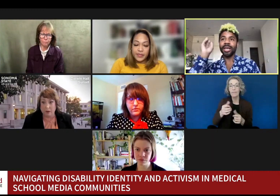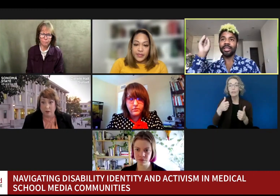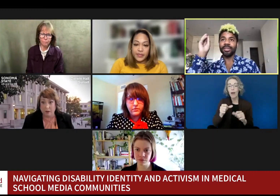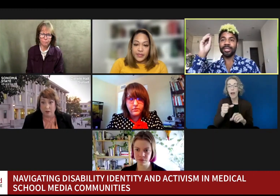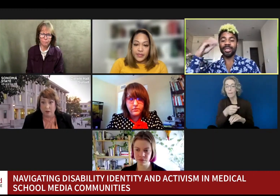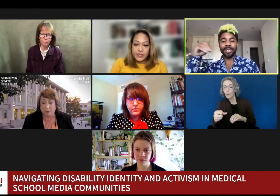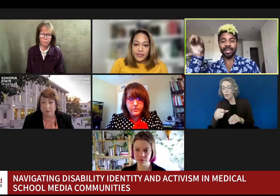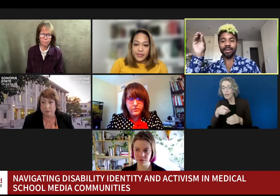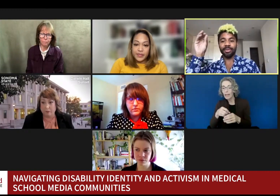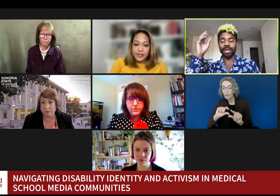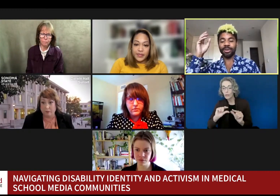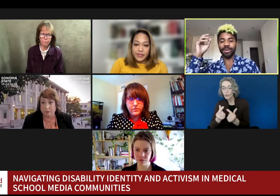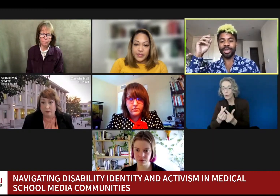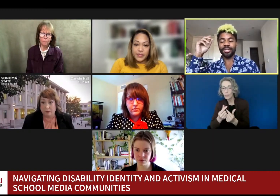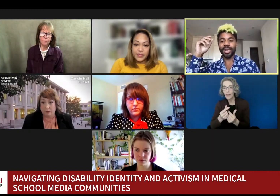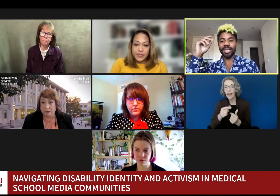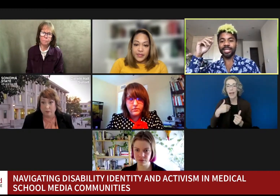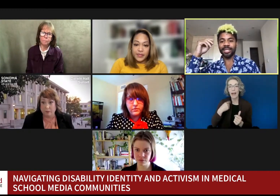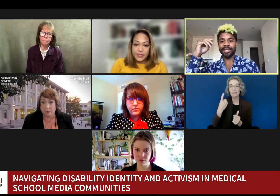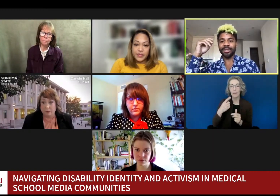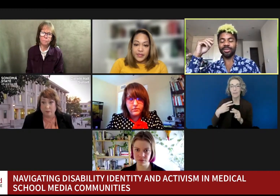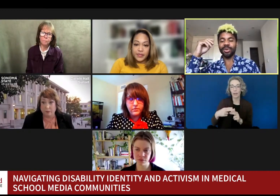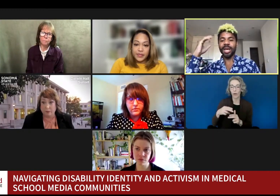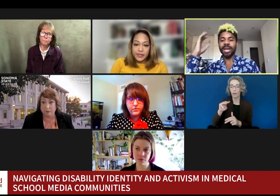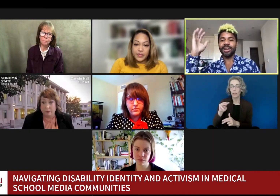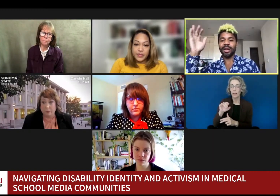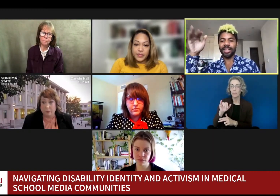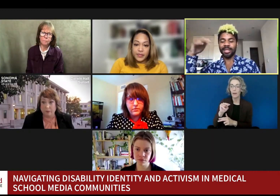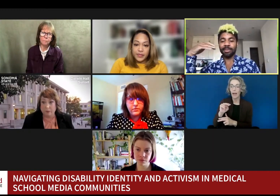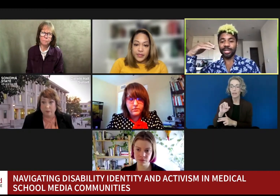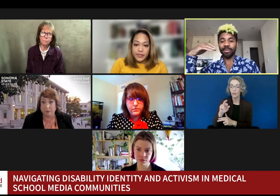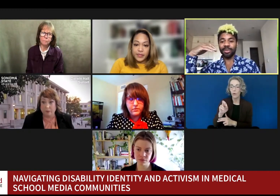There's this thing called minority stress and so not accepting somebody for who they